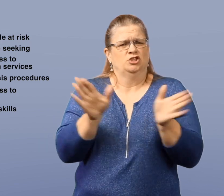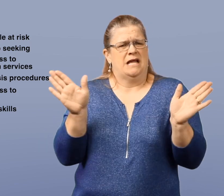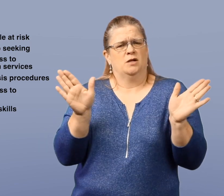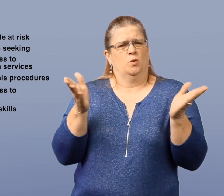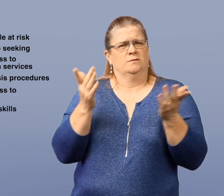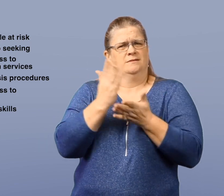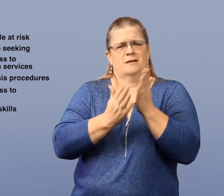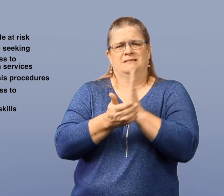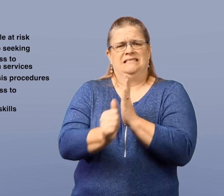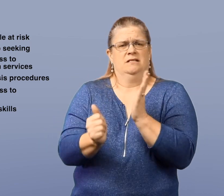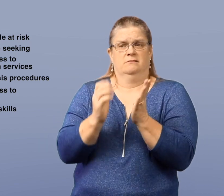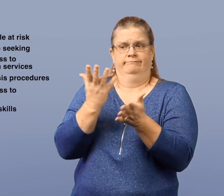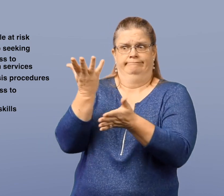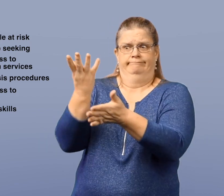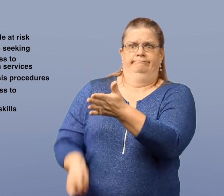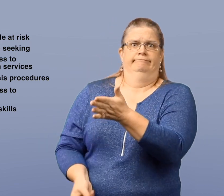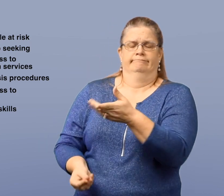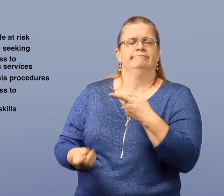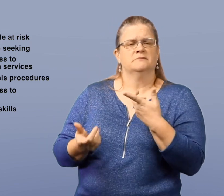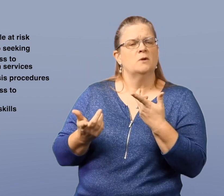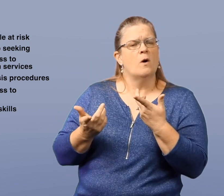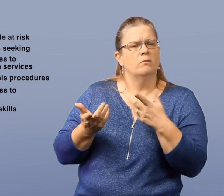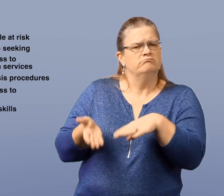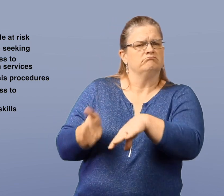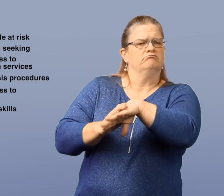or gaps within their learning, therefore,